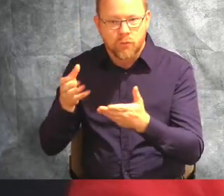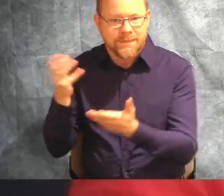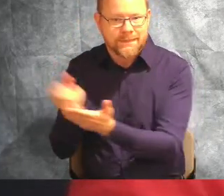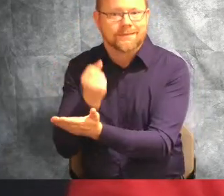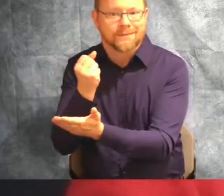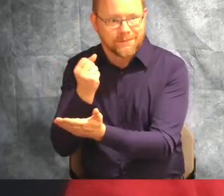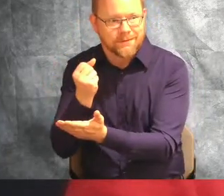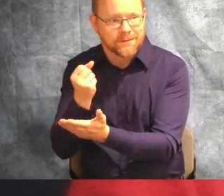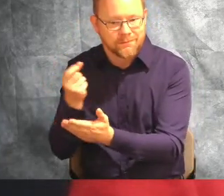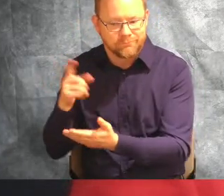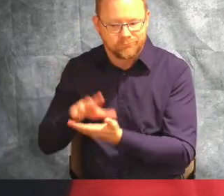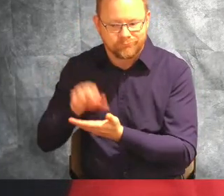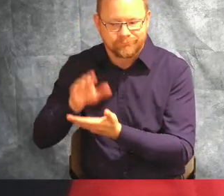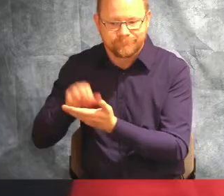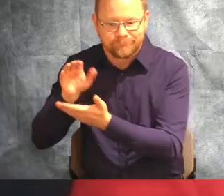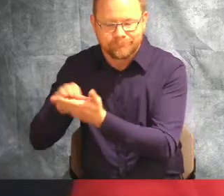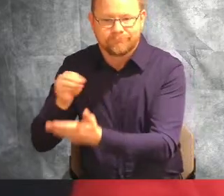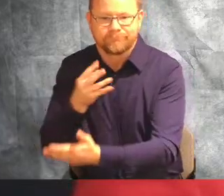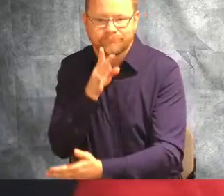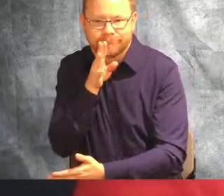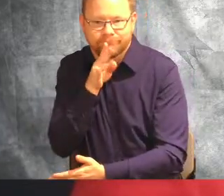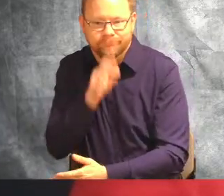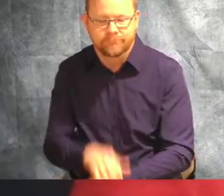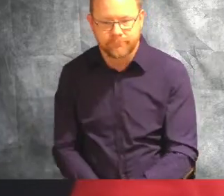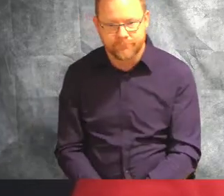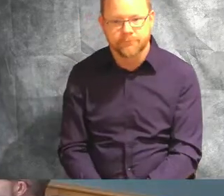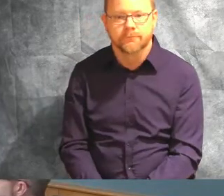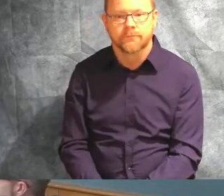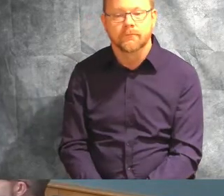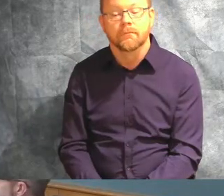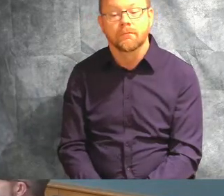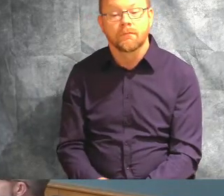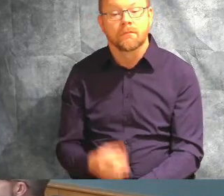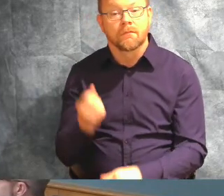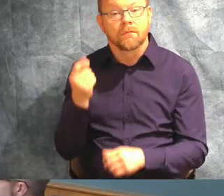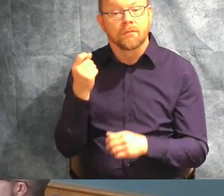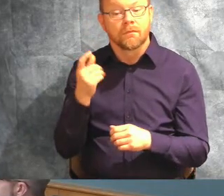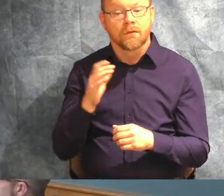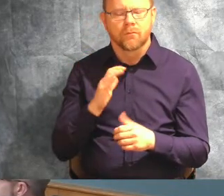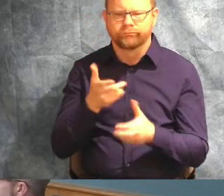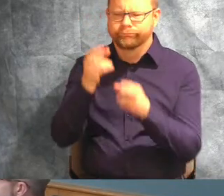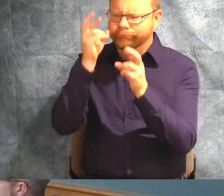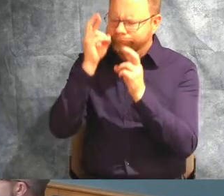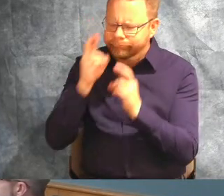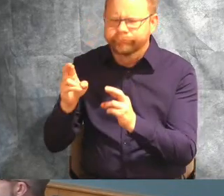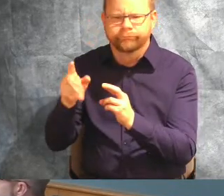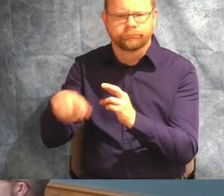learning to use their own voice. And whereas our highest respect goes to these children as well as